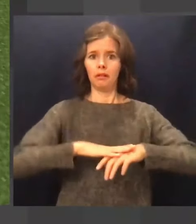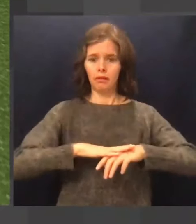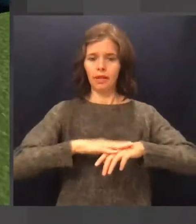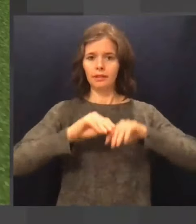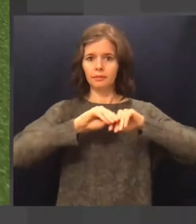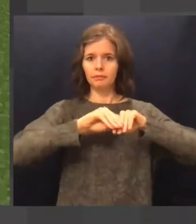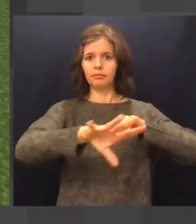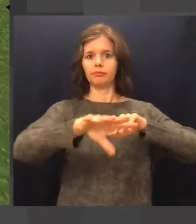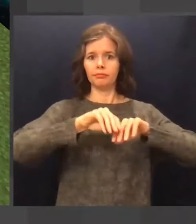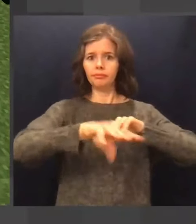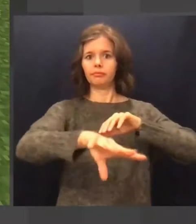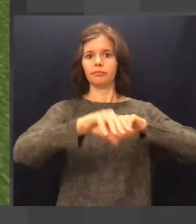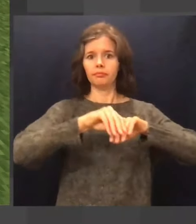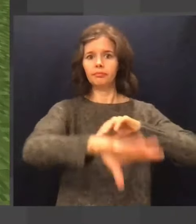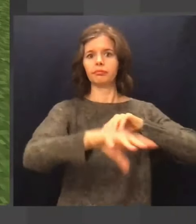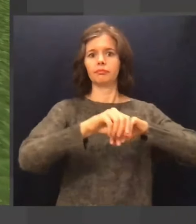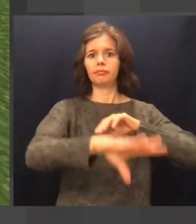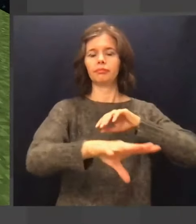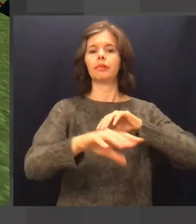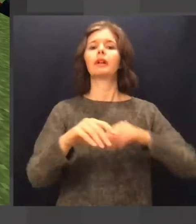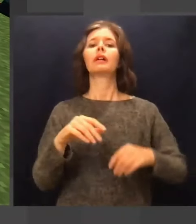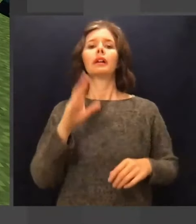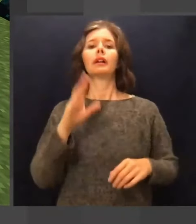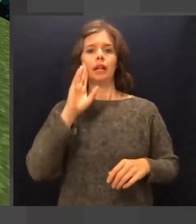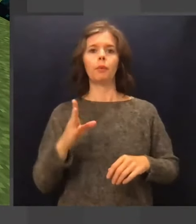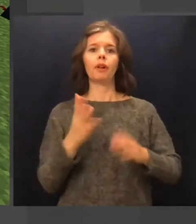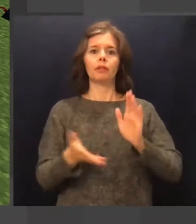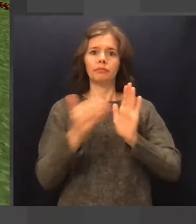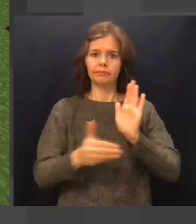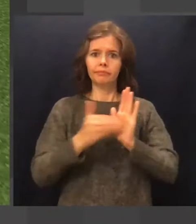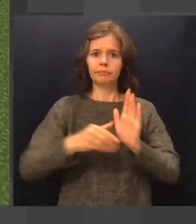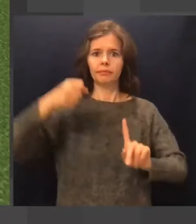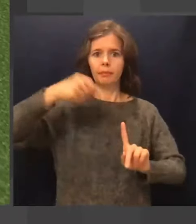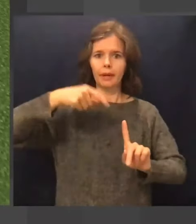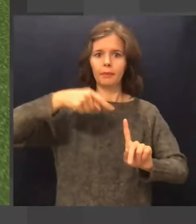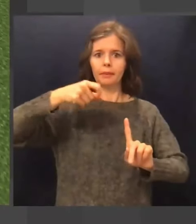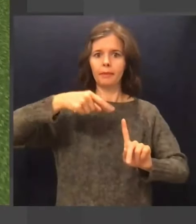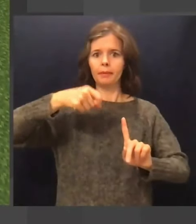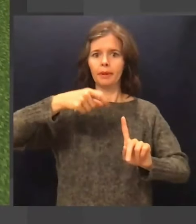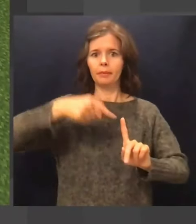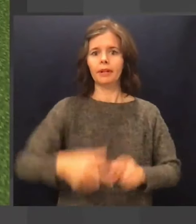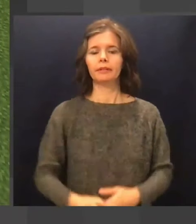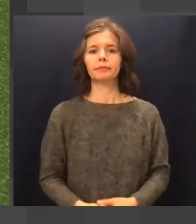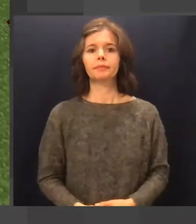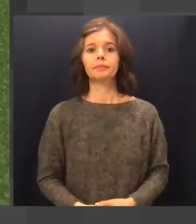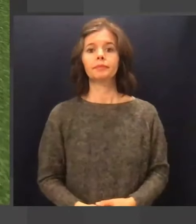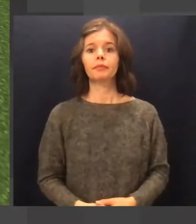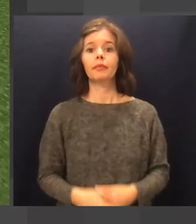PISTON IS CAUSING A VIBRATION AND IT'S ACTIVATING THE SCULK